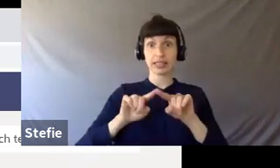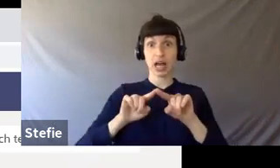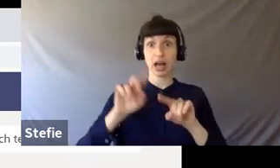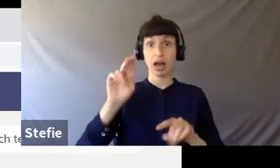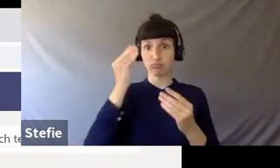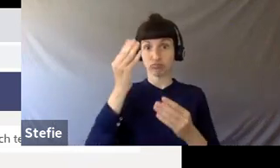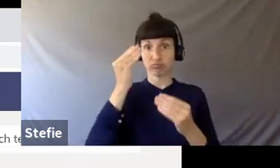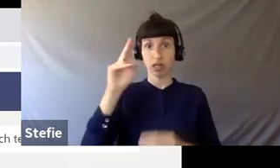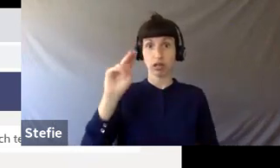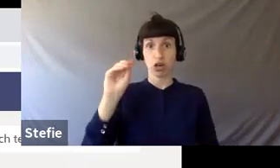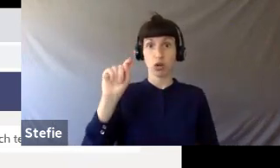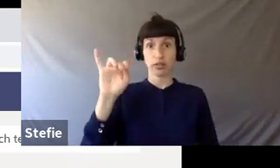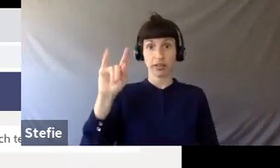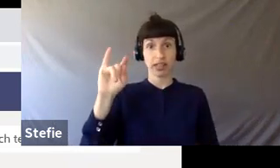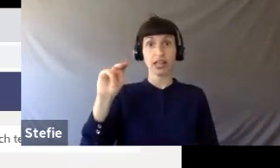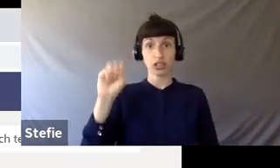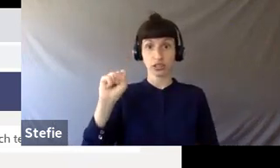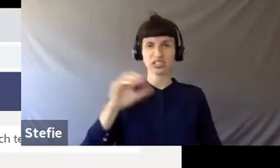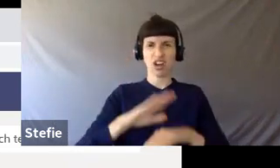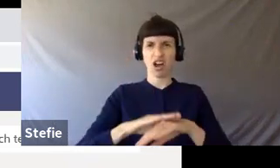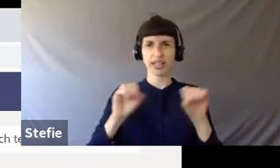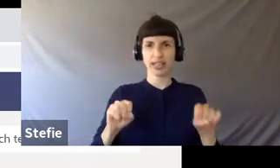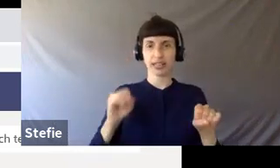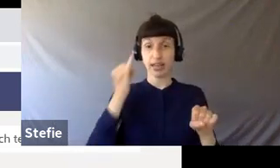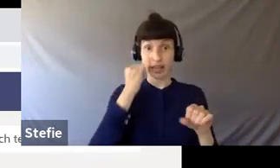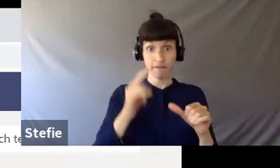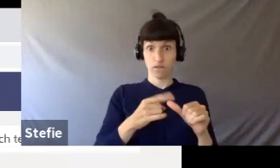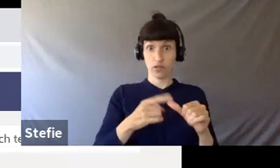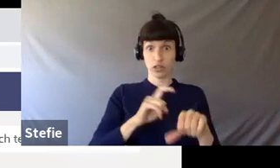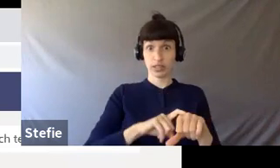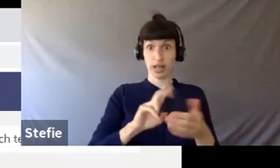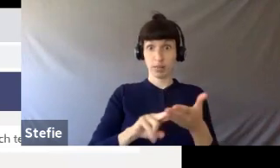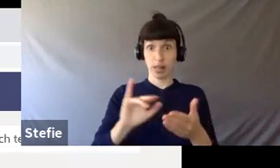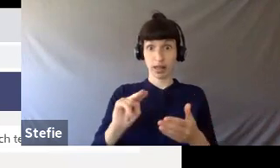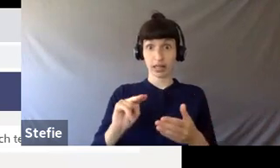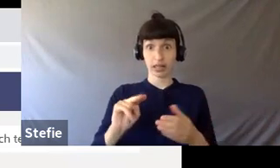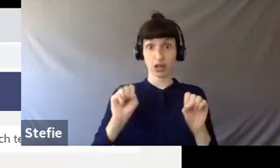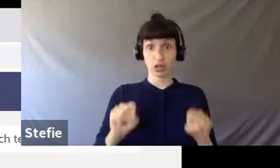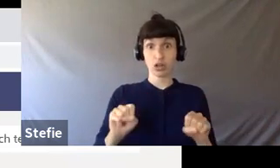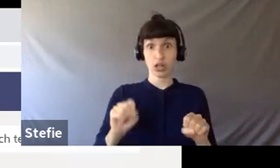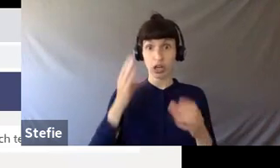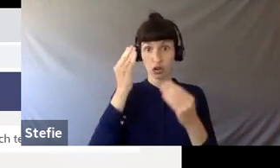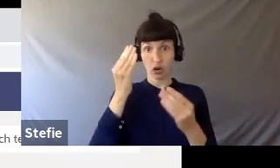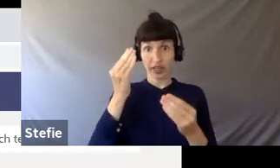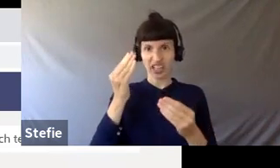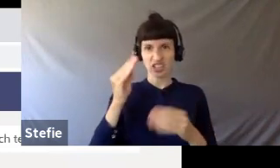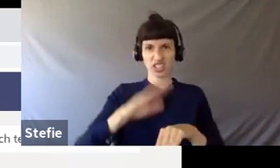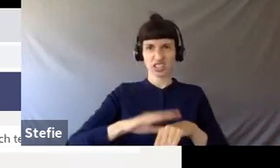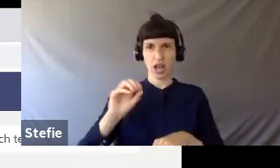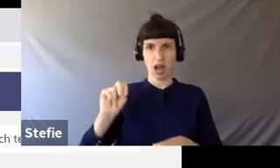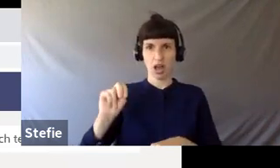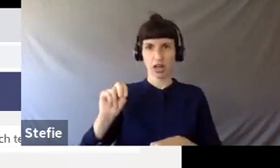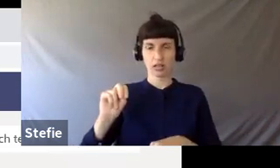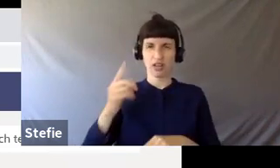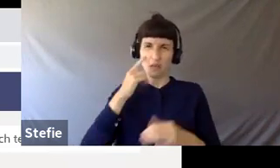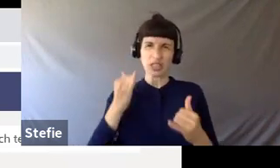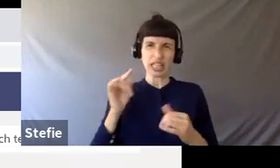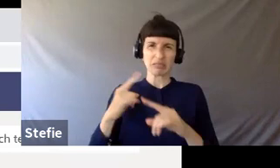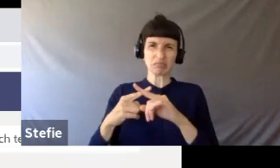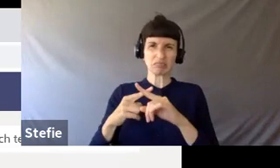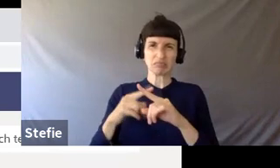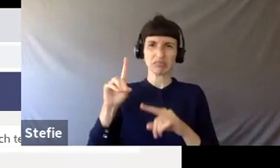These are my Team' cards. I could join one because they are public and open to anybody. They could be private which means I couldn't join them. Other features I see on the bottom right,